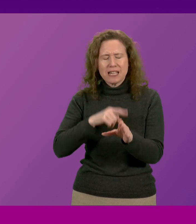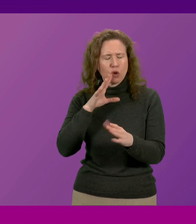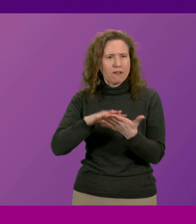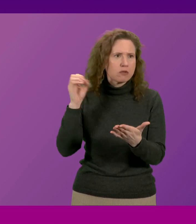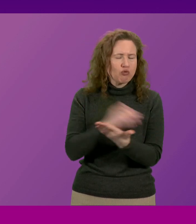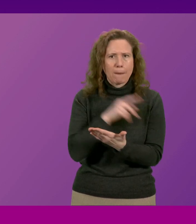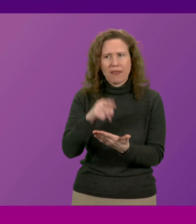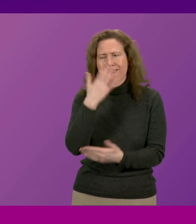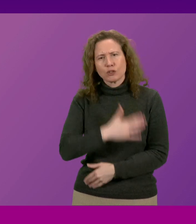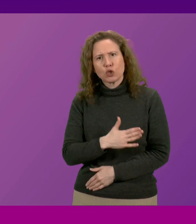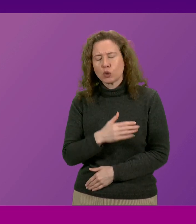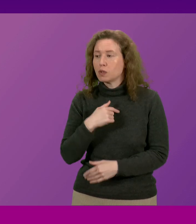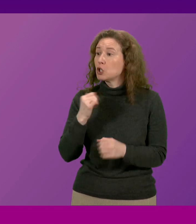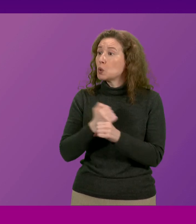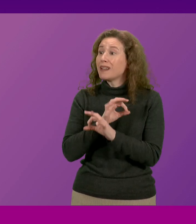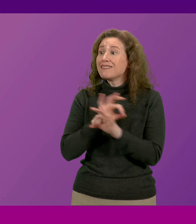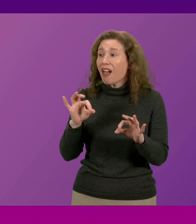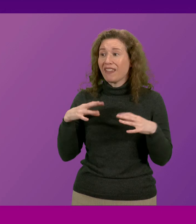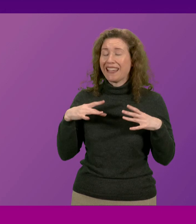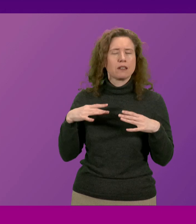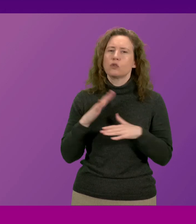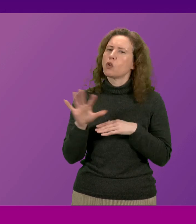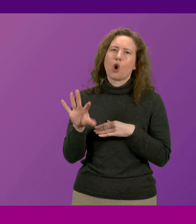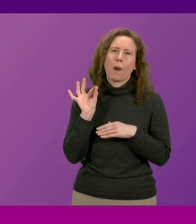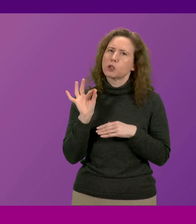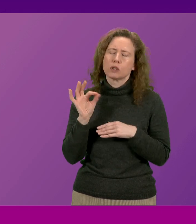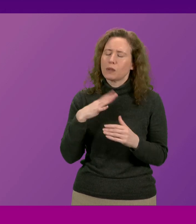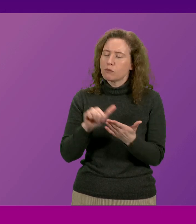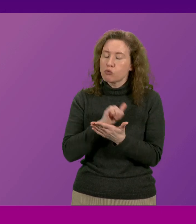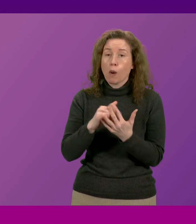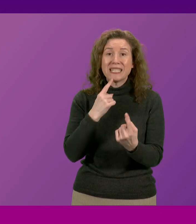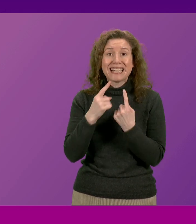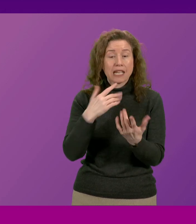Doing nothing more is not an option. We require proper data collection via criminal health routes,